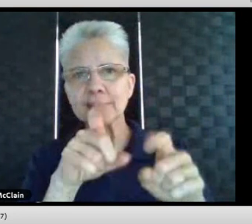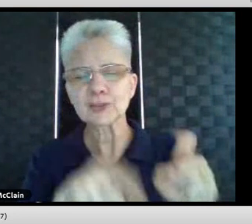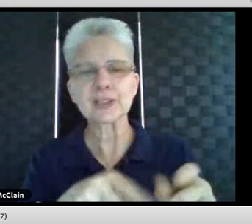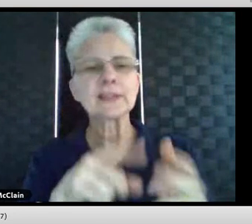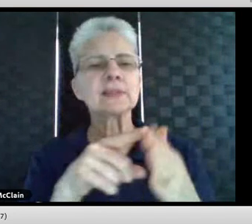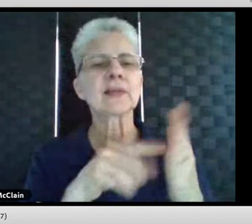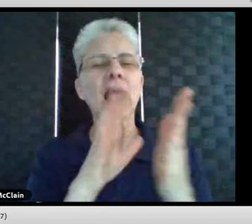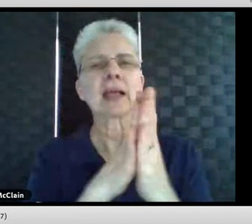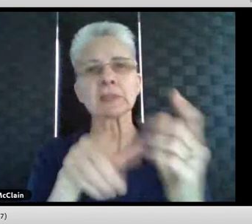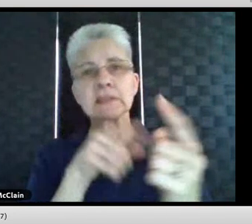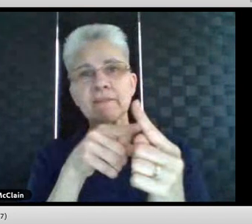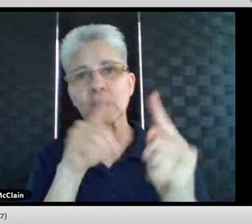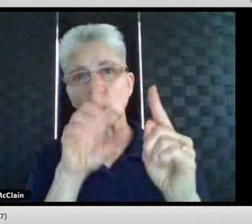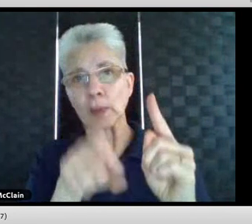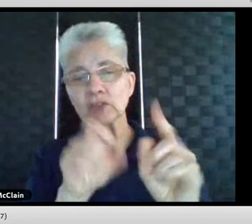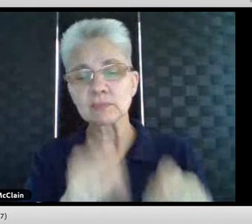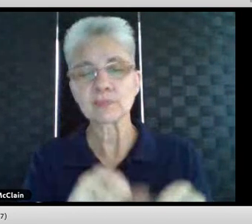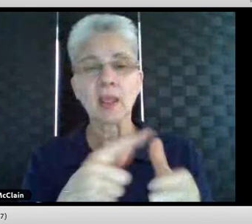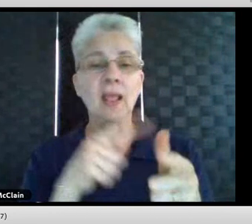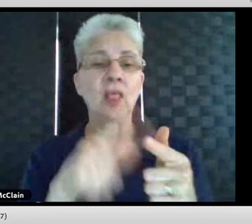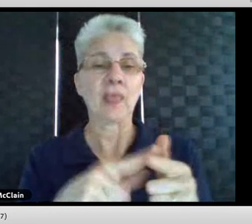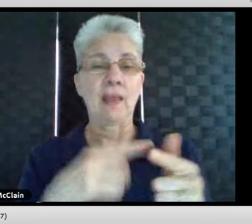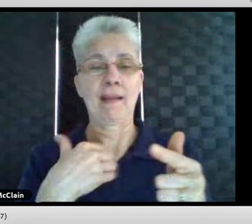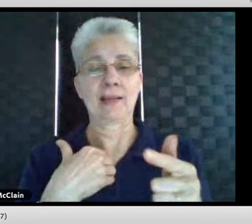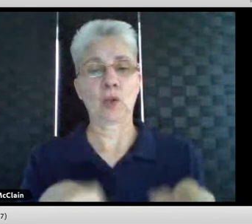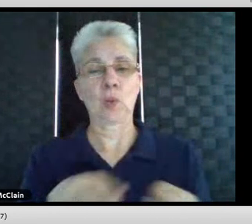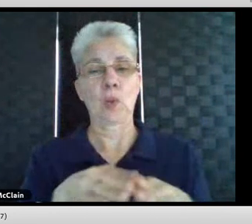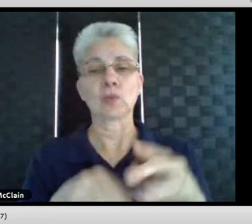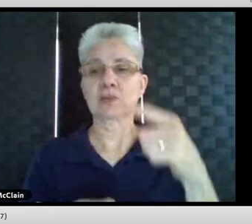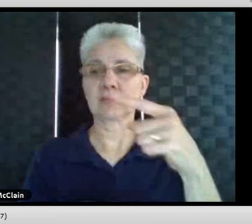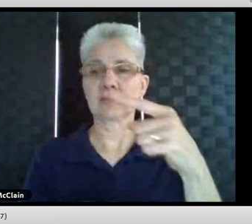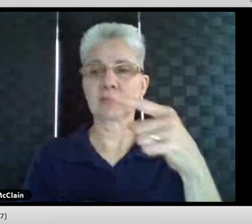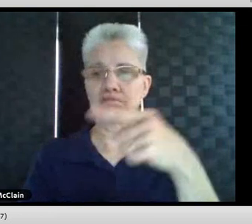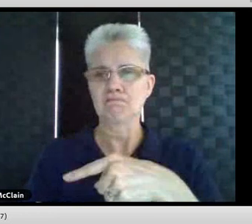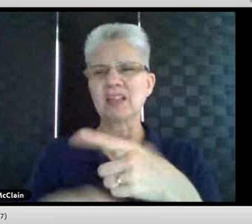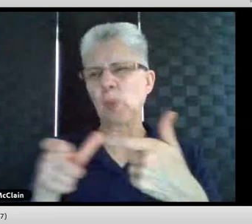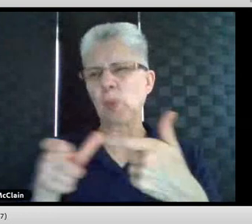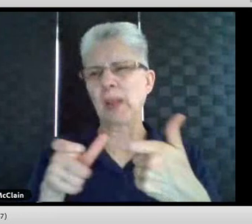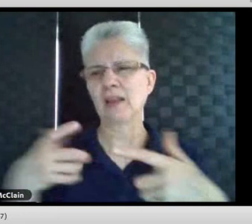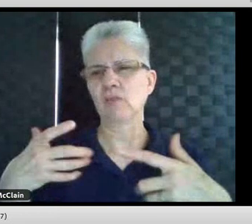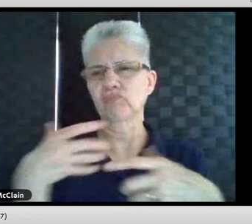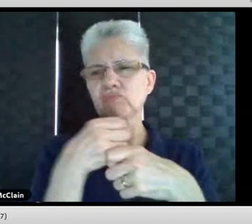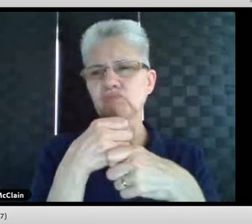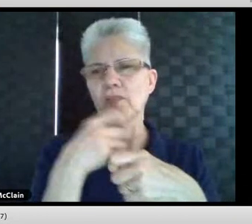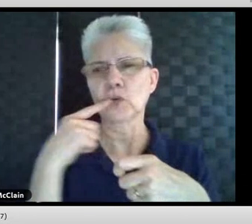asks specific questions, and then it has a closing, so this is just very quickly for you to look at kind of